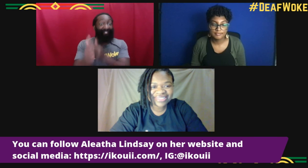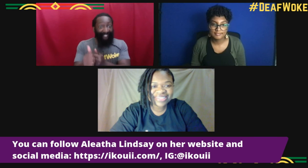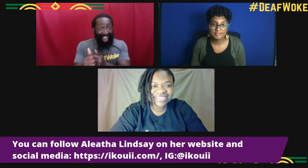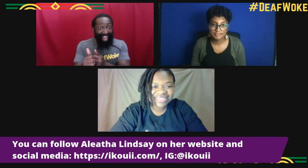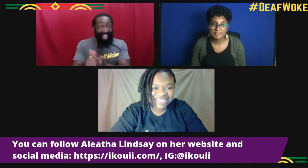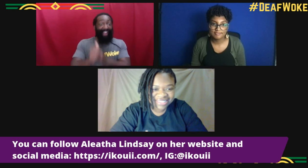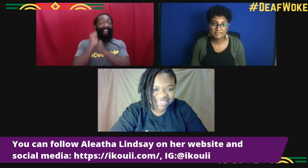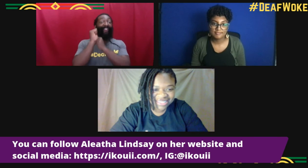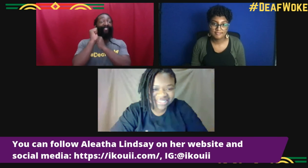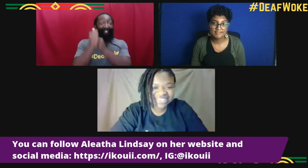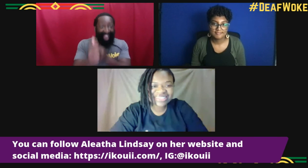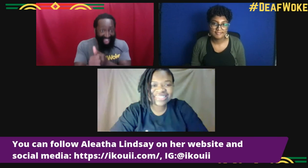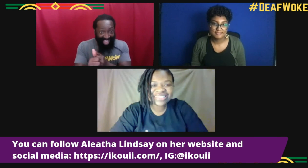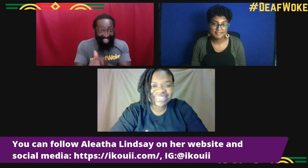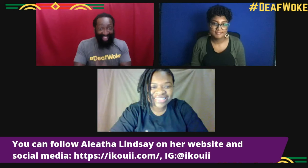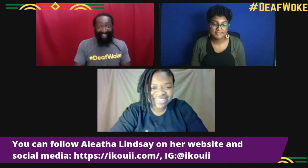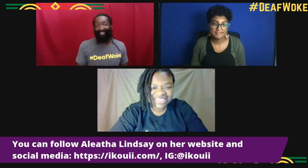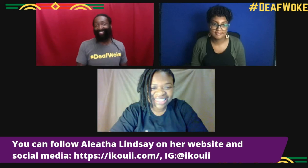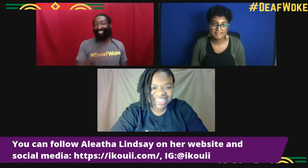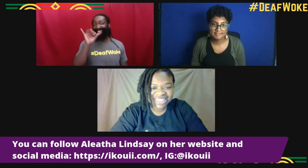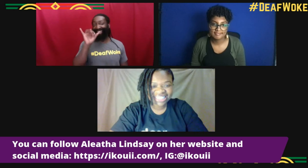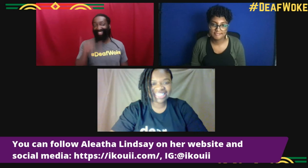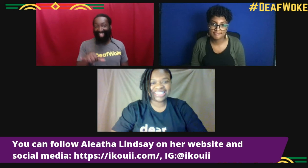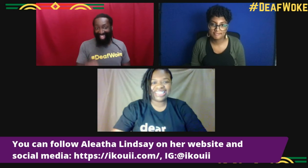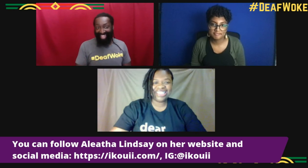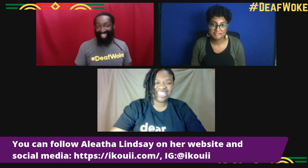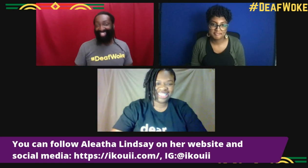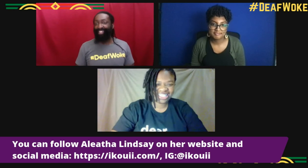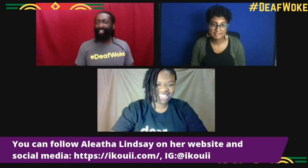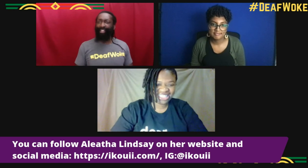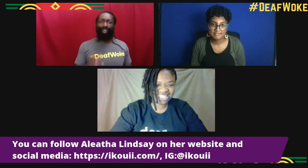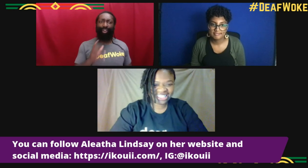Please follow, follow, follow.